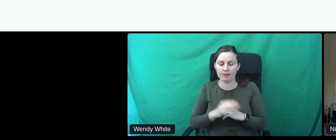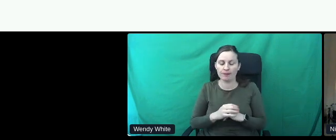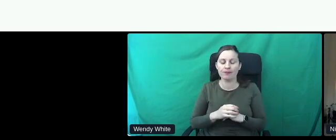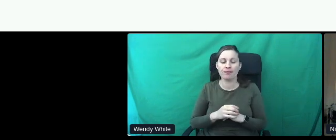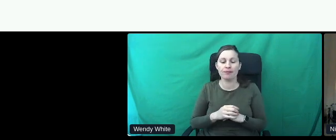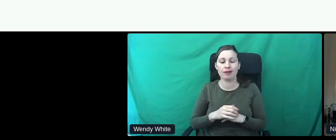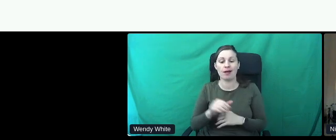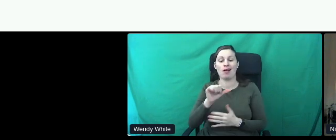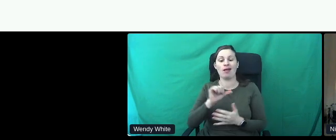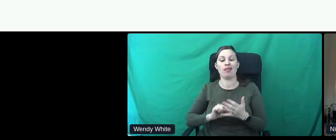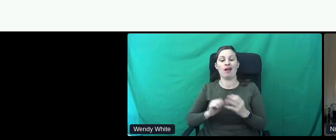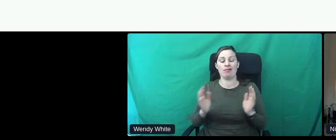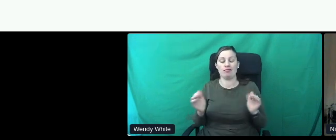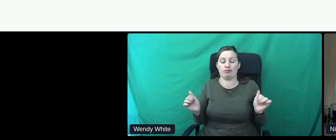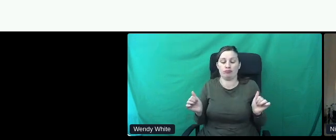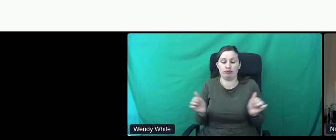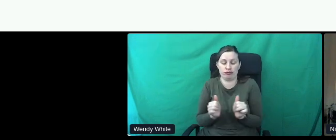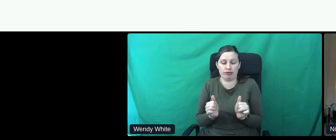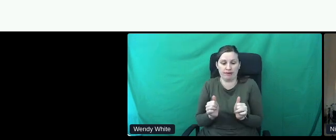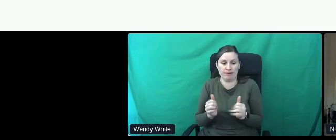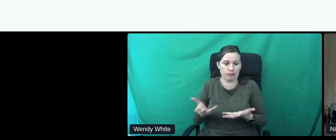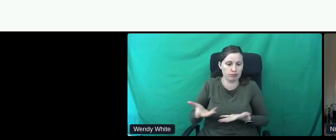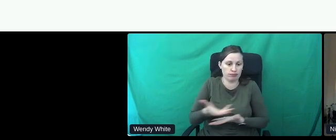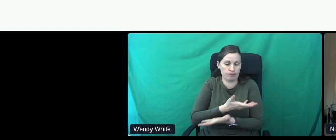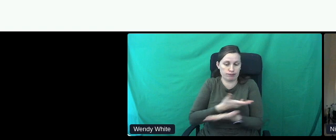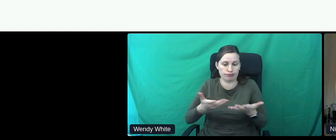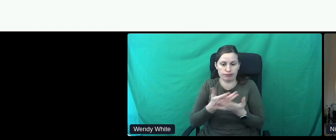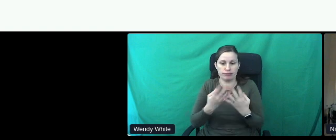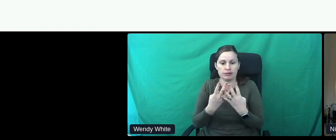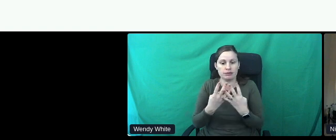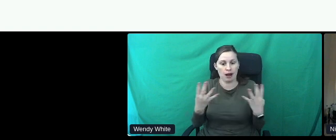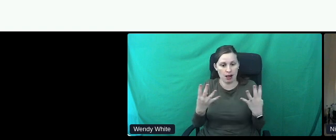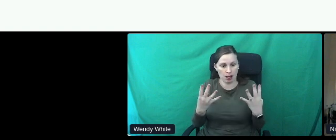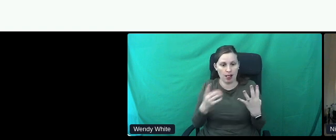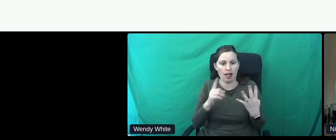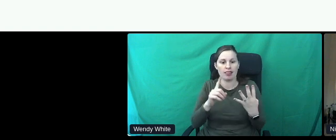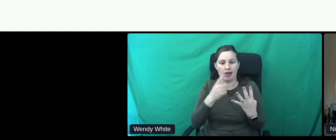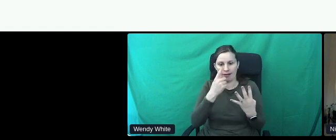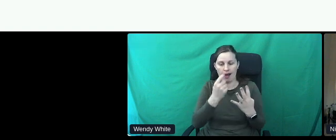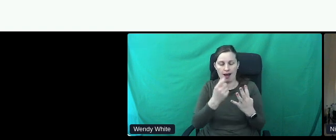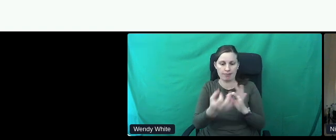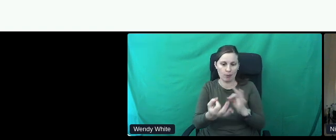Then a brief panel discussion and Q&A's hopefully at the end as we wrap up.